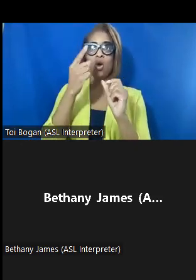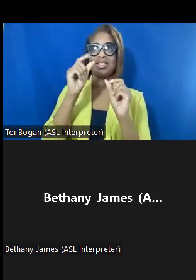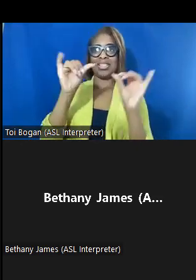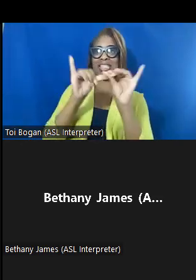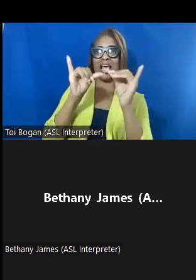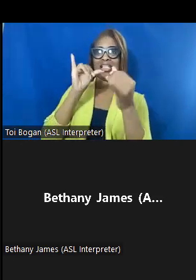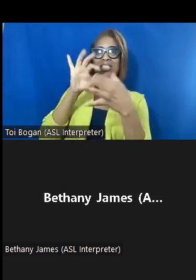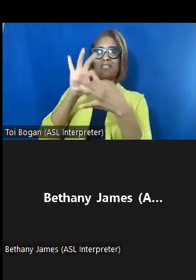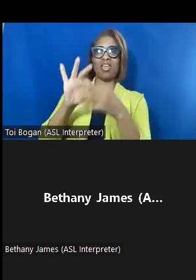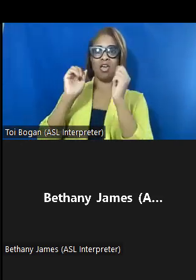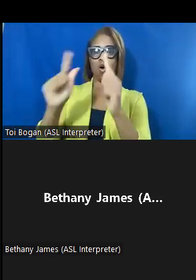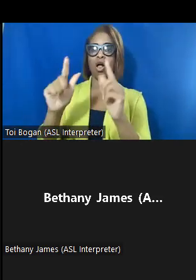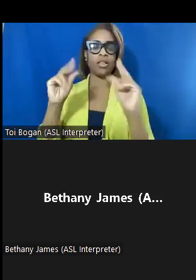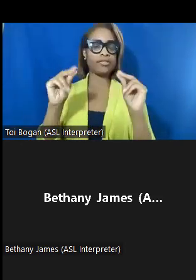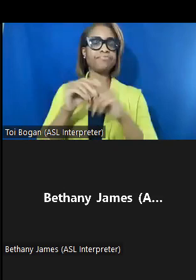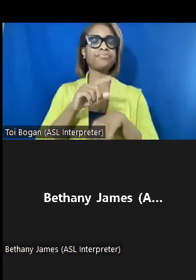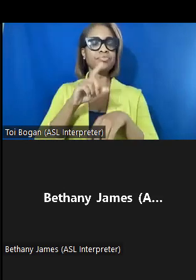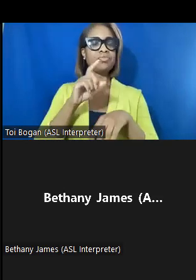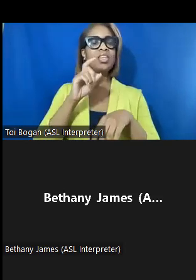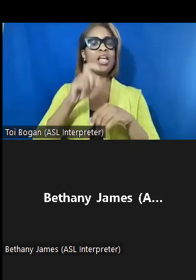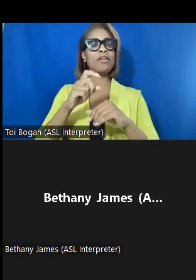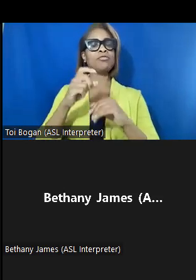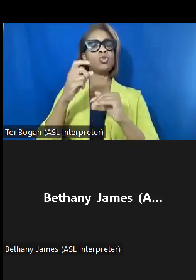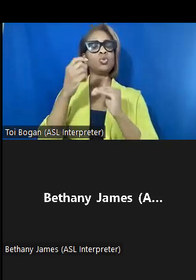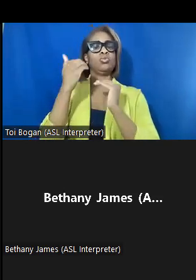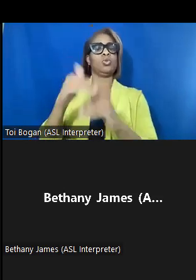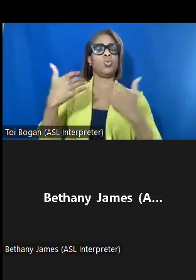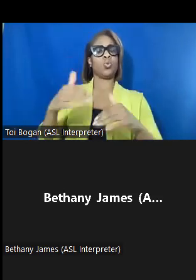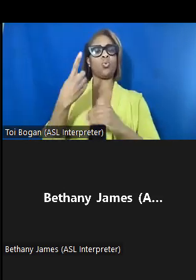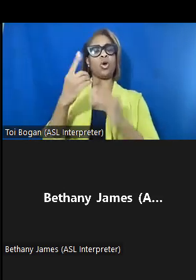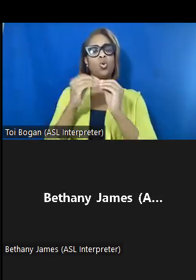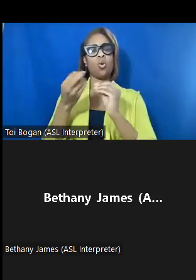And then finally, it has to substantially limit one or more major life activities, and